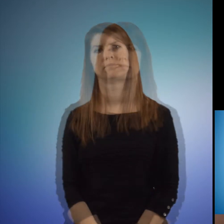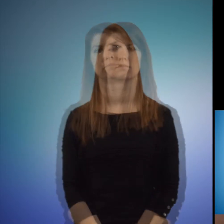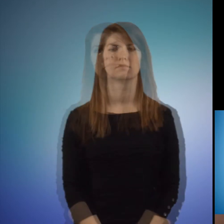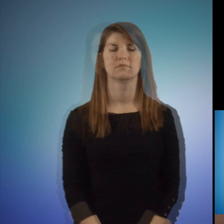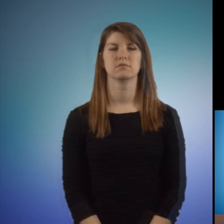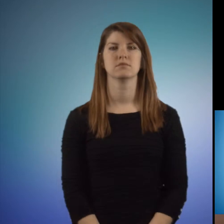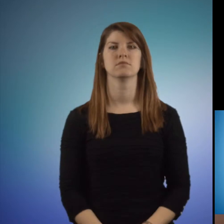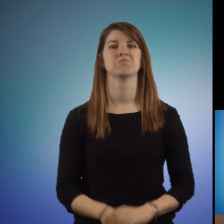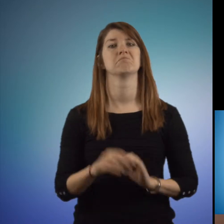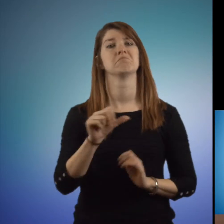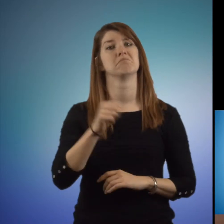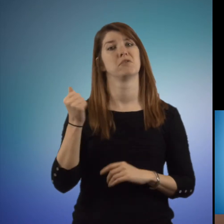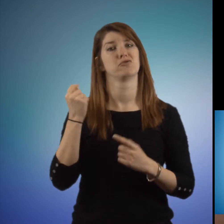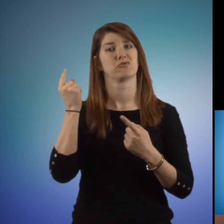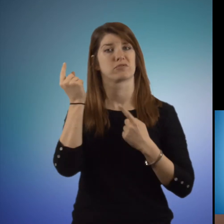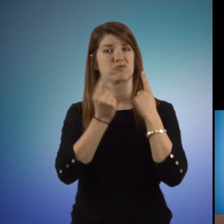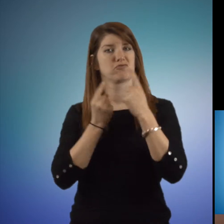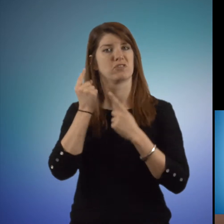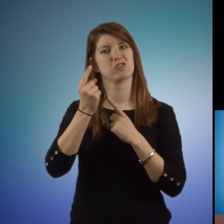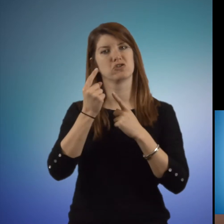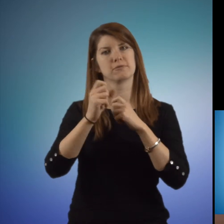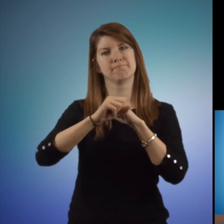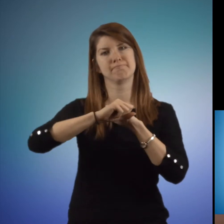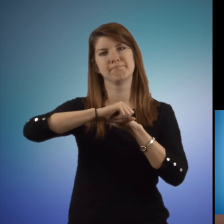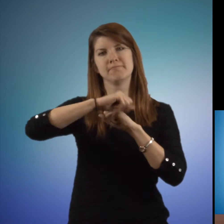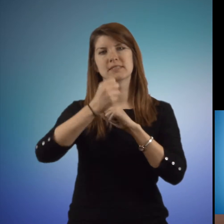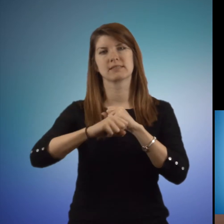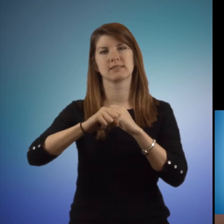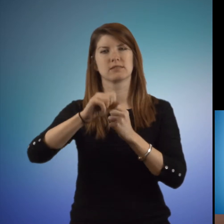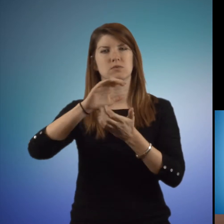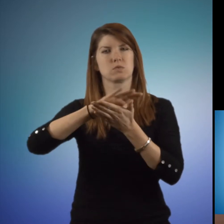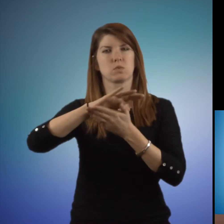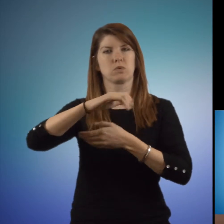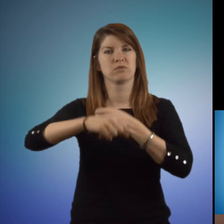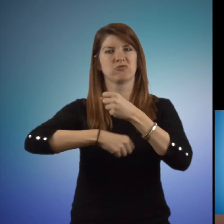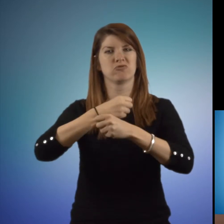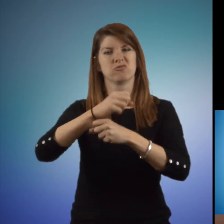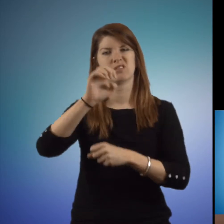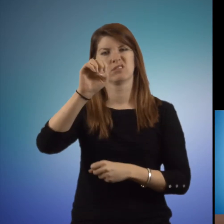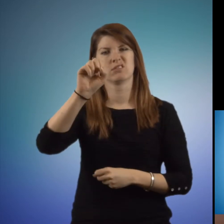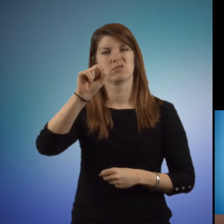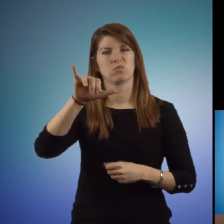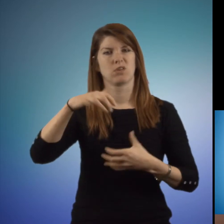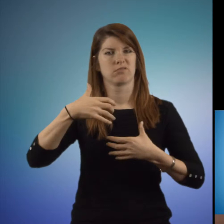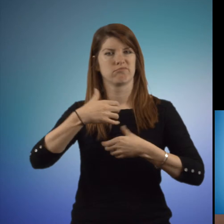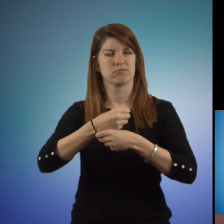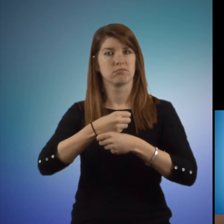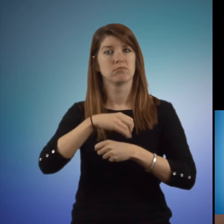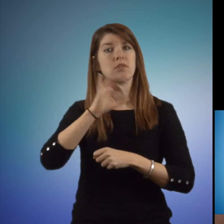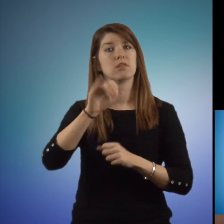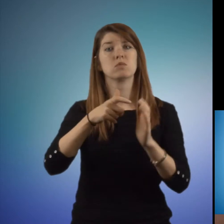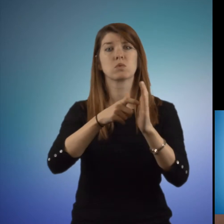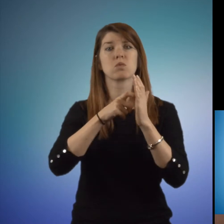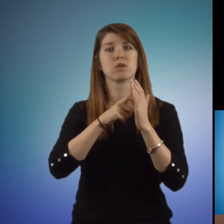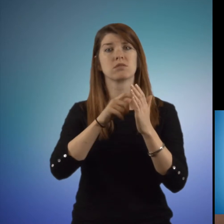Another consideration is extended school year. This is required by IDEA to receive FAPE.